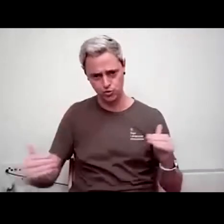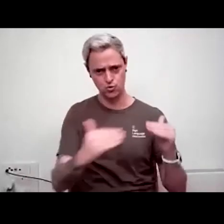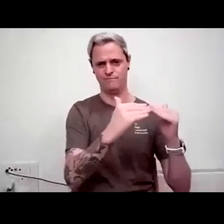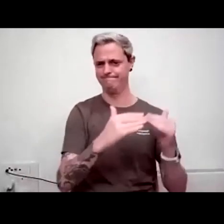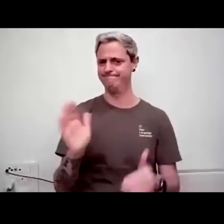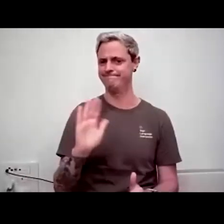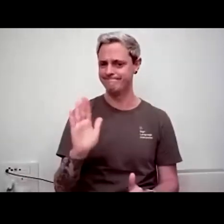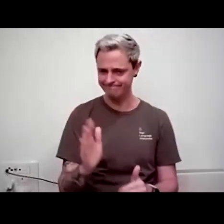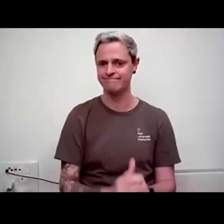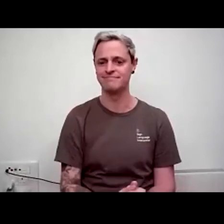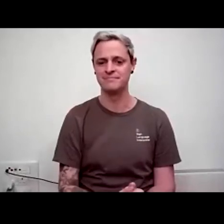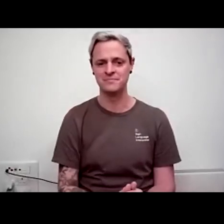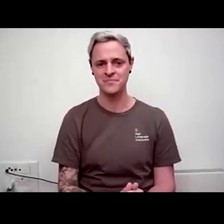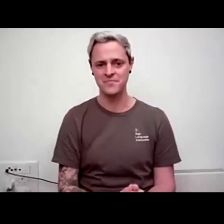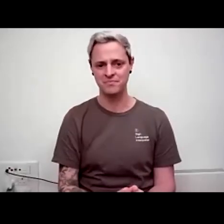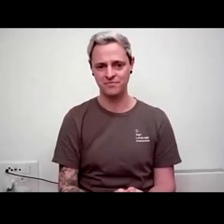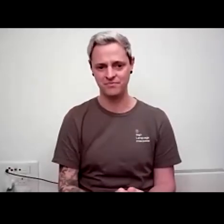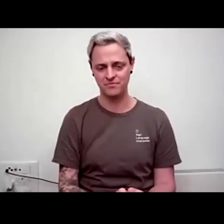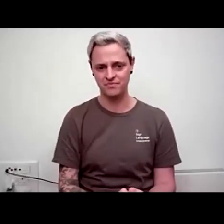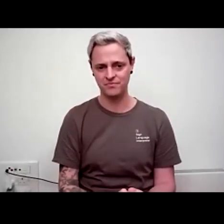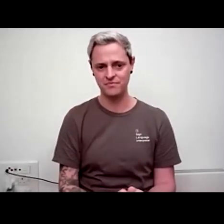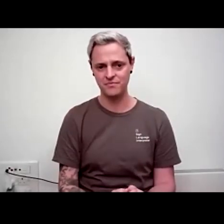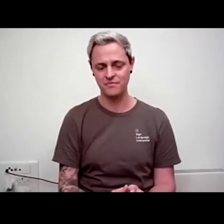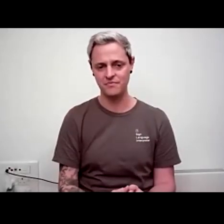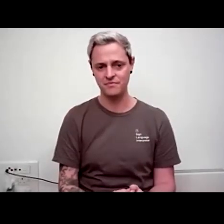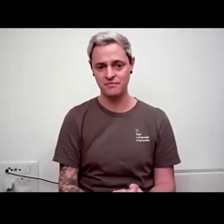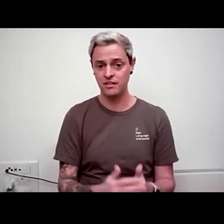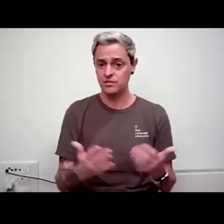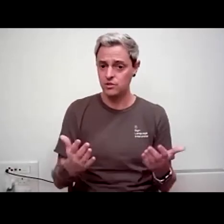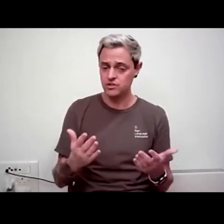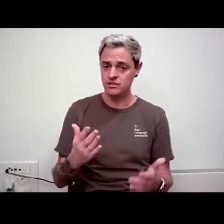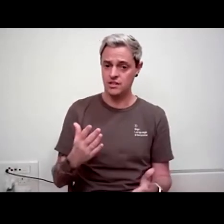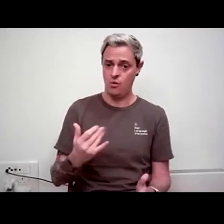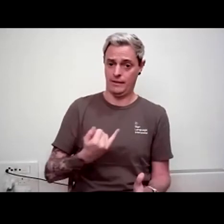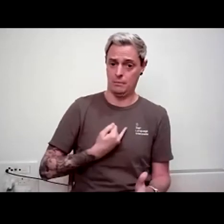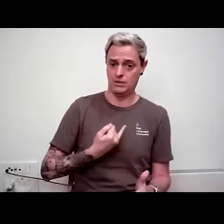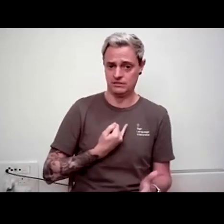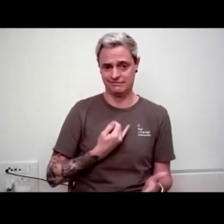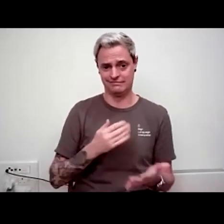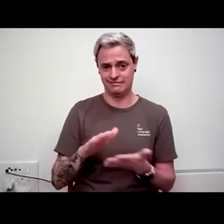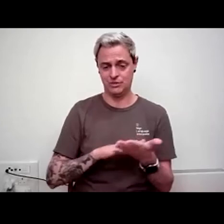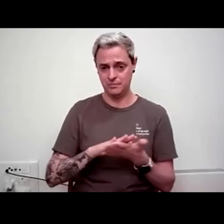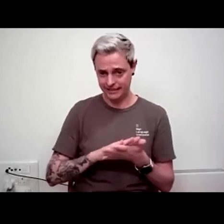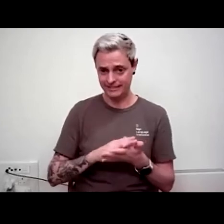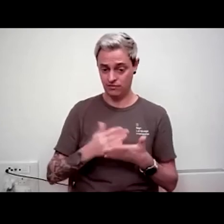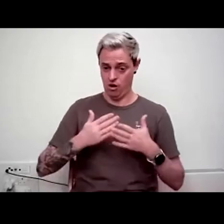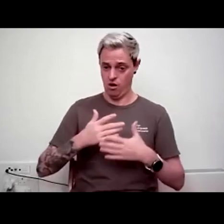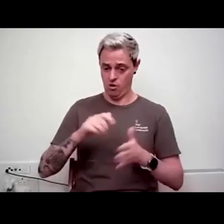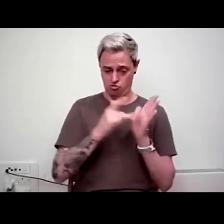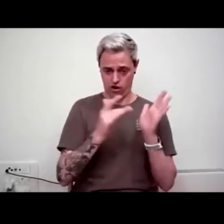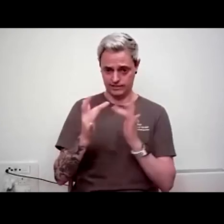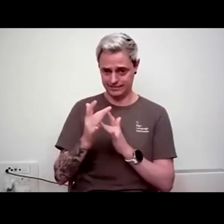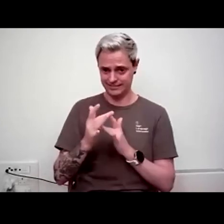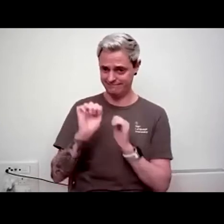So I want to say on one side that because redemption means sinners are incorporated into Christ body which is a social organisation